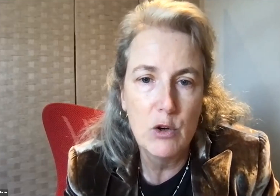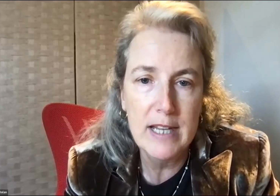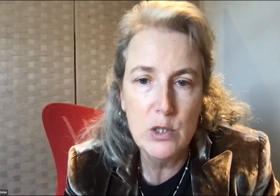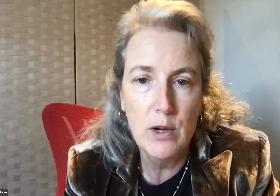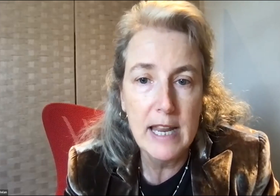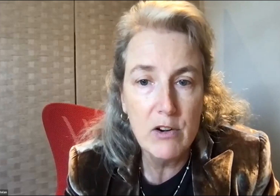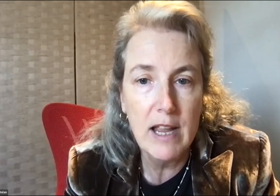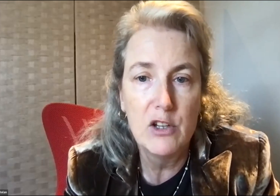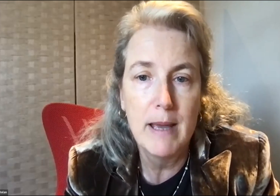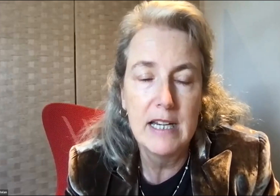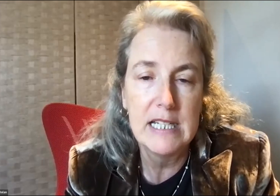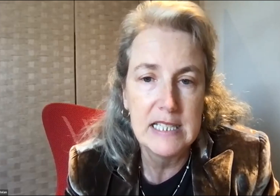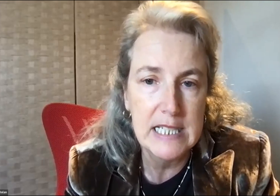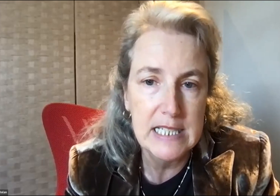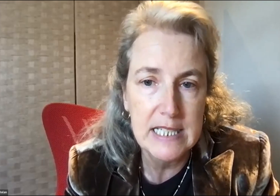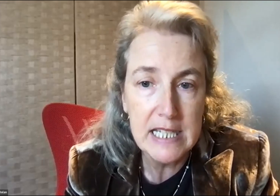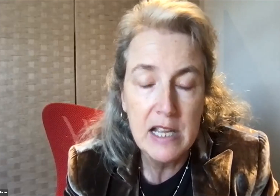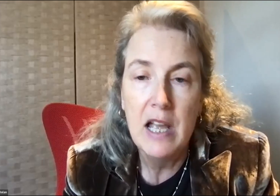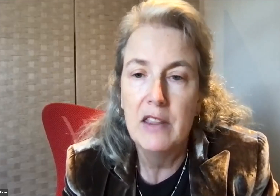She is the Grants Coordinator at humanities.